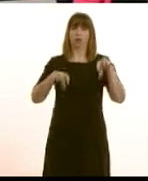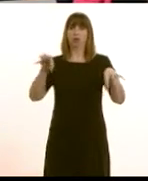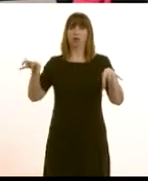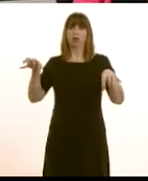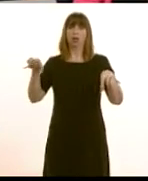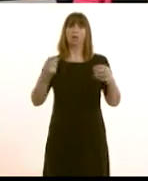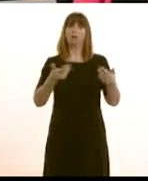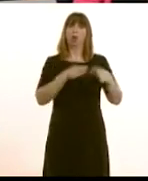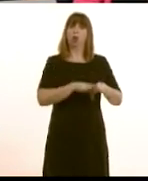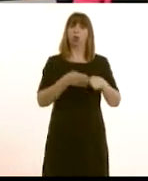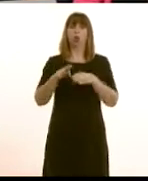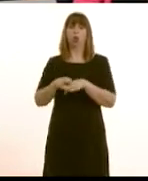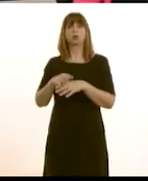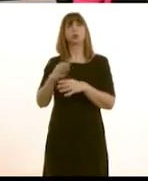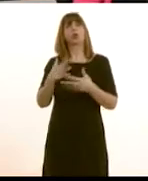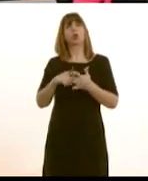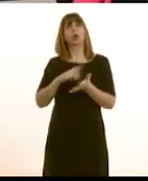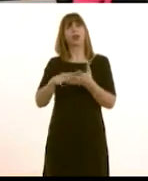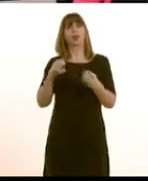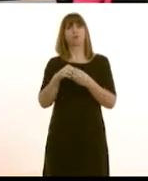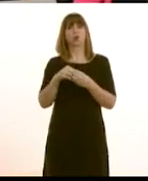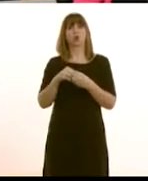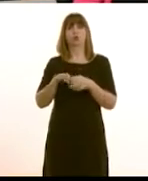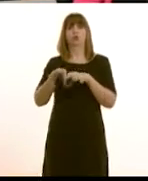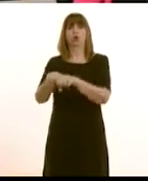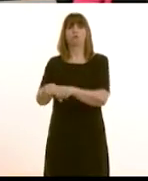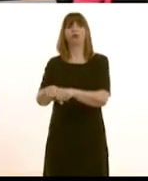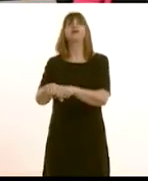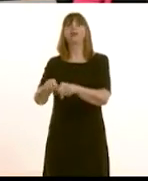the health board takes them over and salaried GPs are placed there instead. That is the